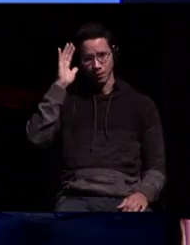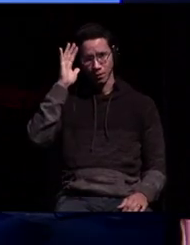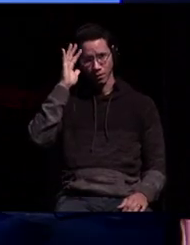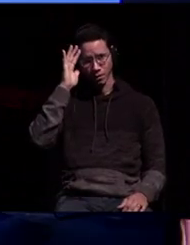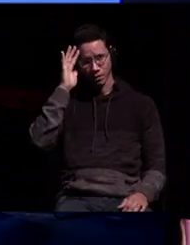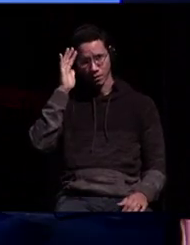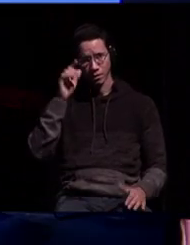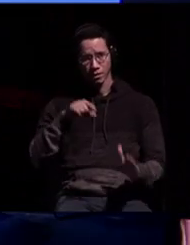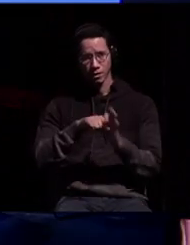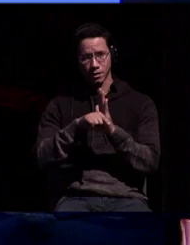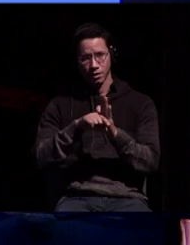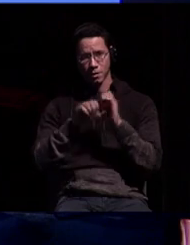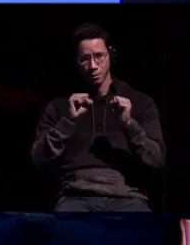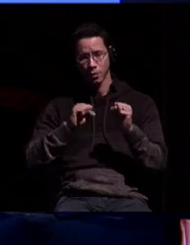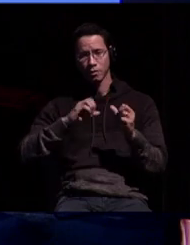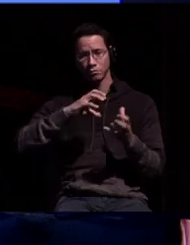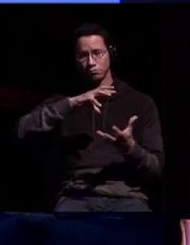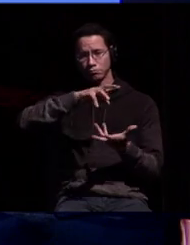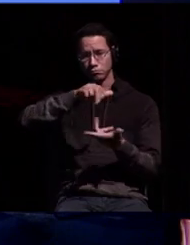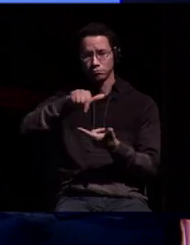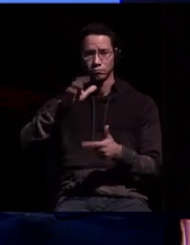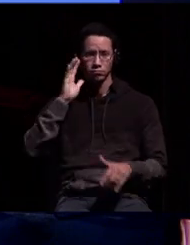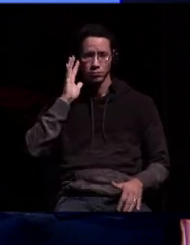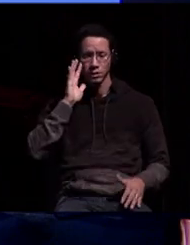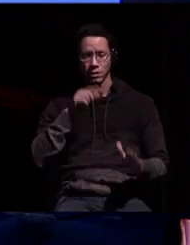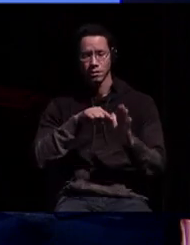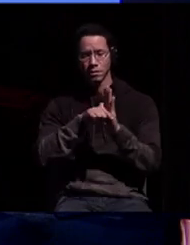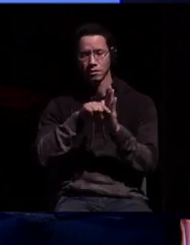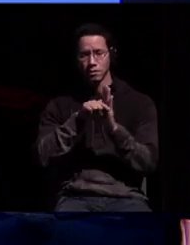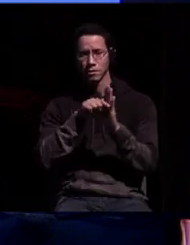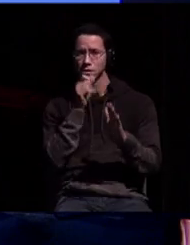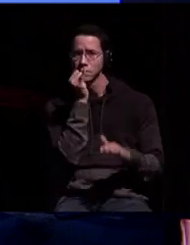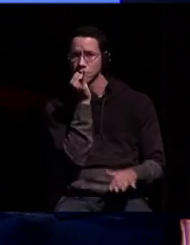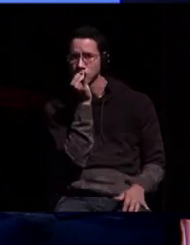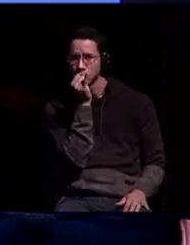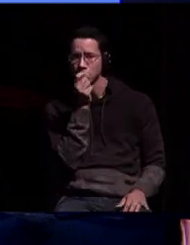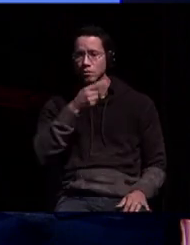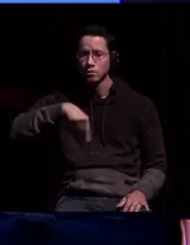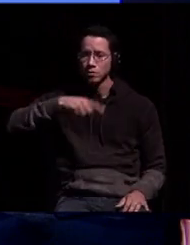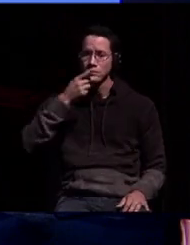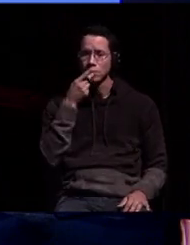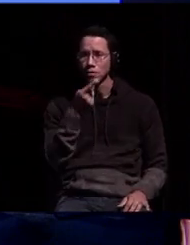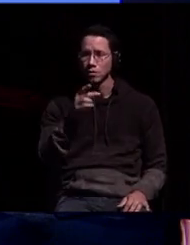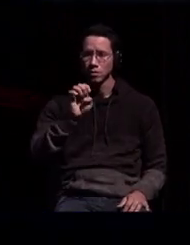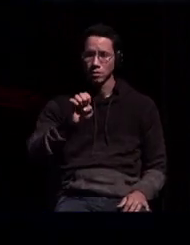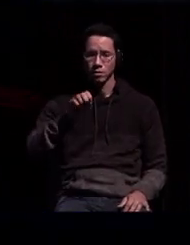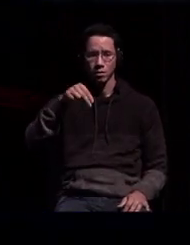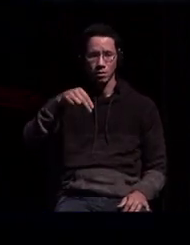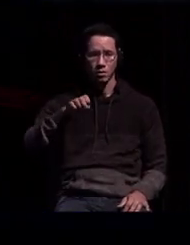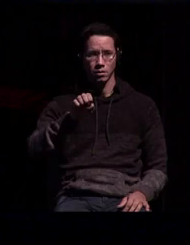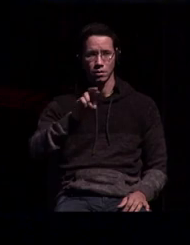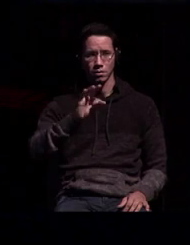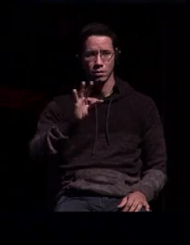for us to analyze how, what Ernest did, in that report, “Gender Dimensions in Tourism”, we did